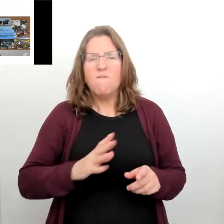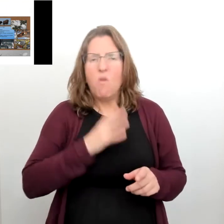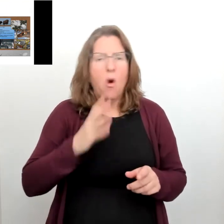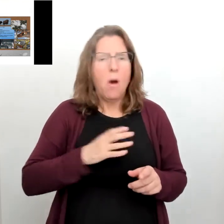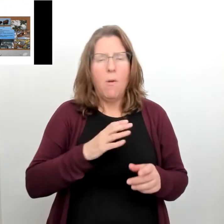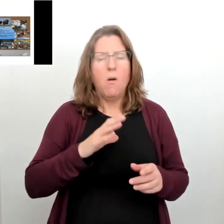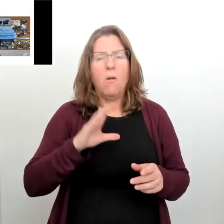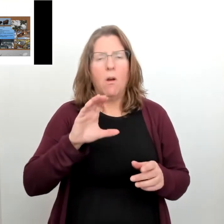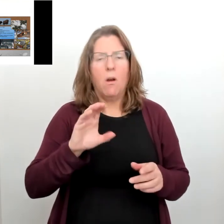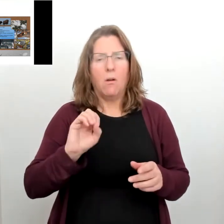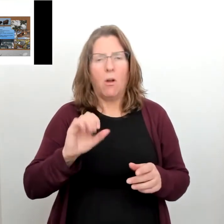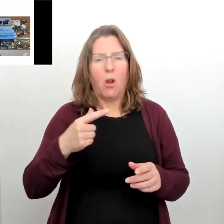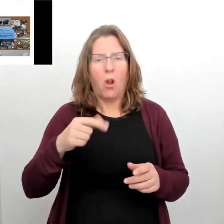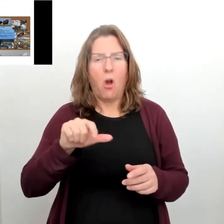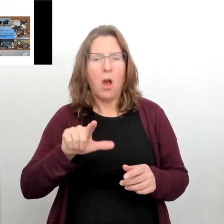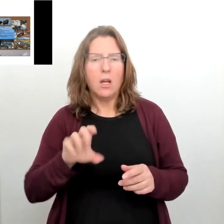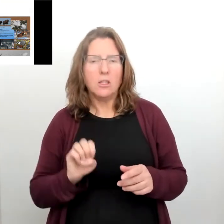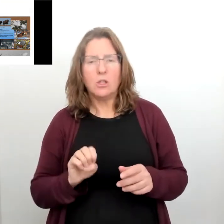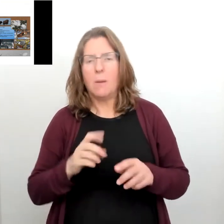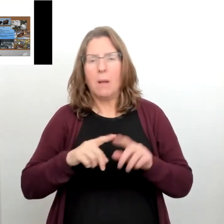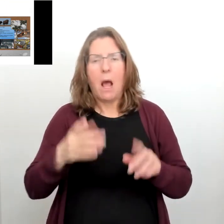Though technically not a collage,